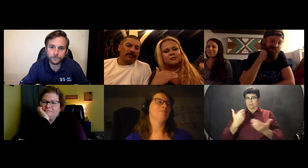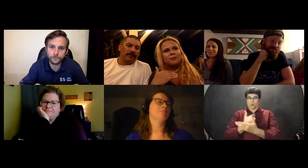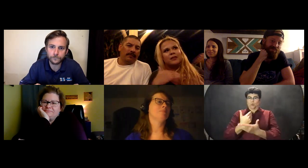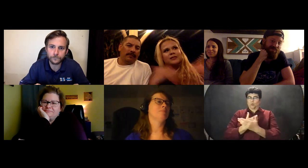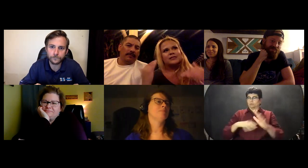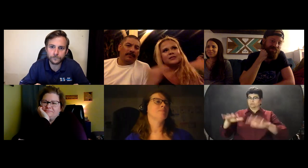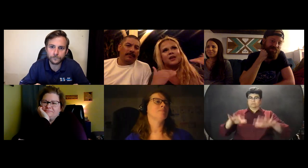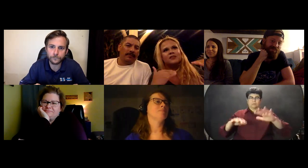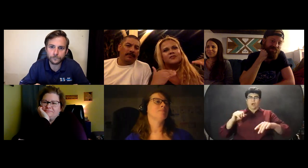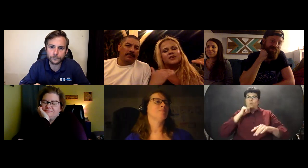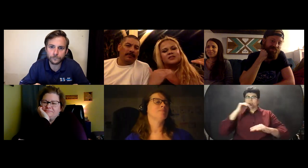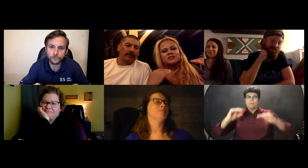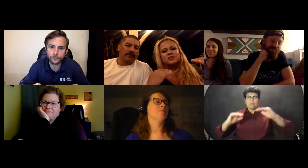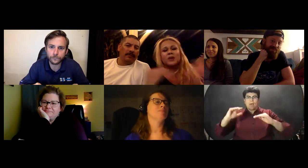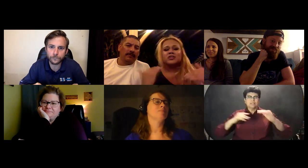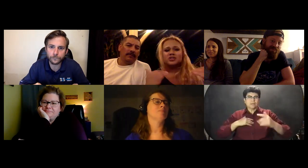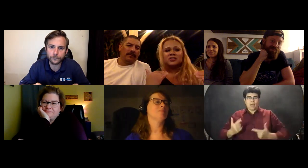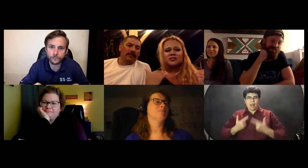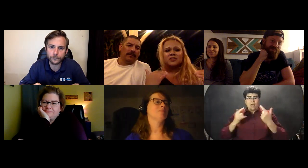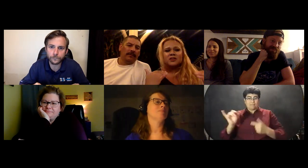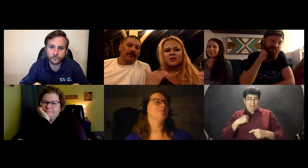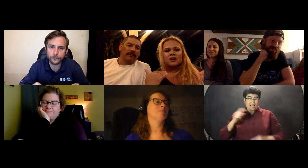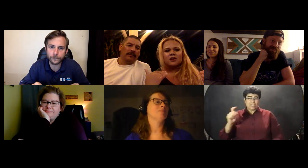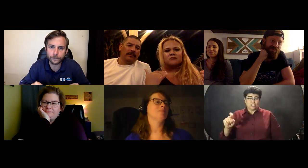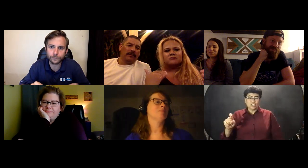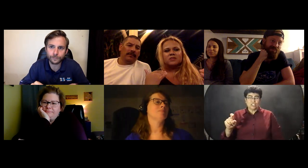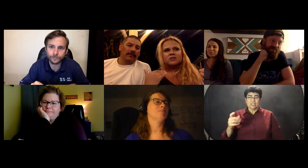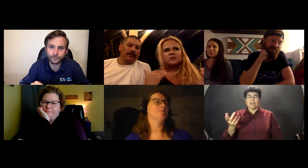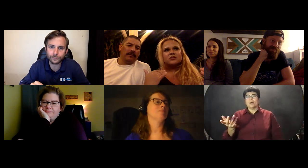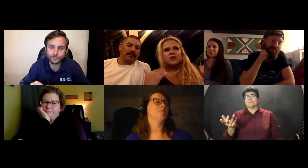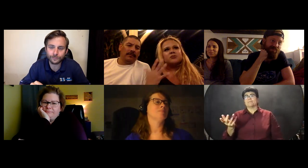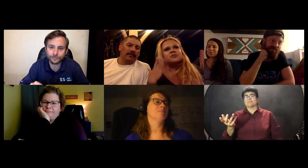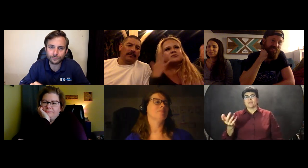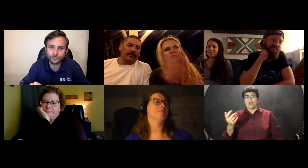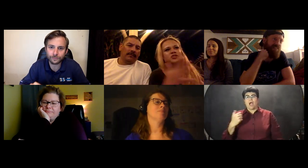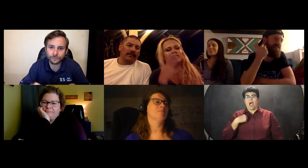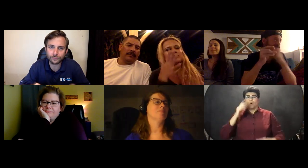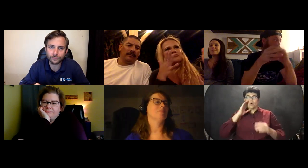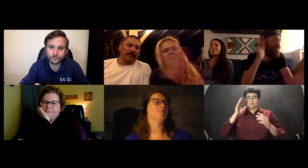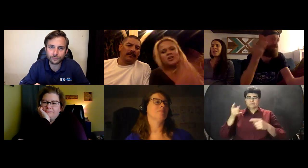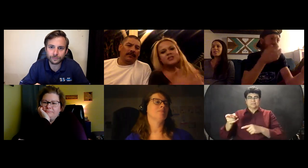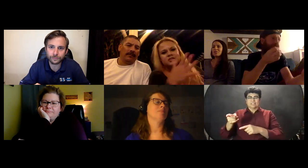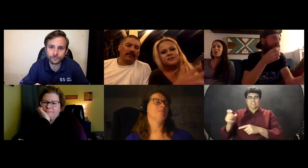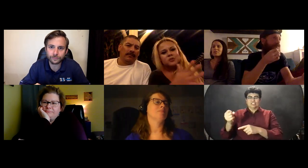balancing life as the way i should have